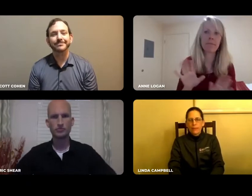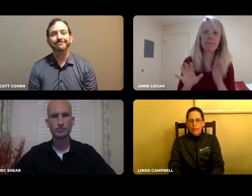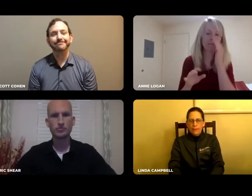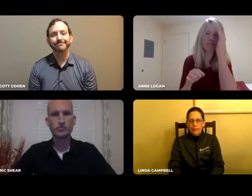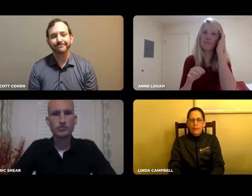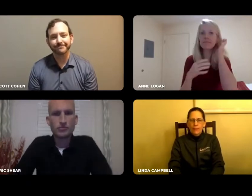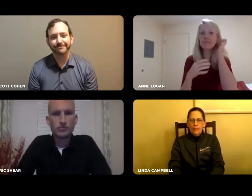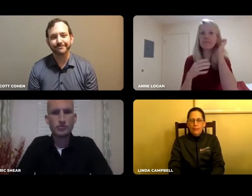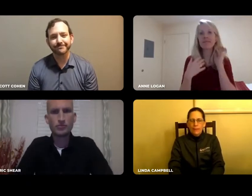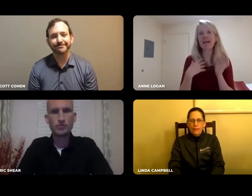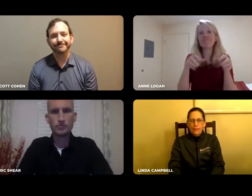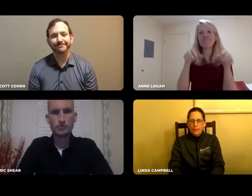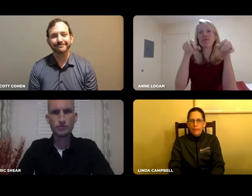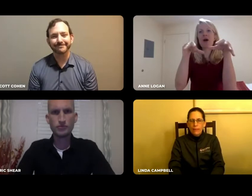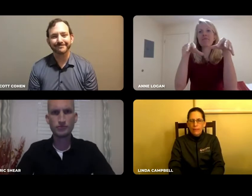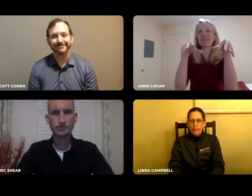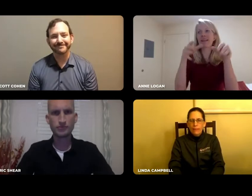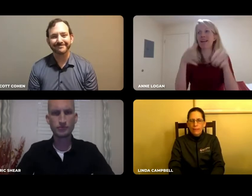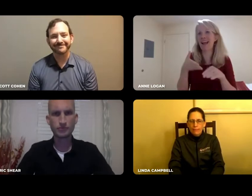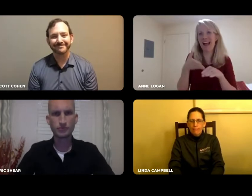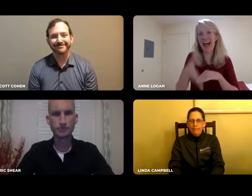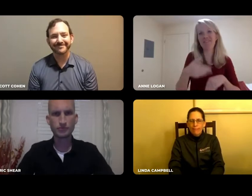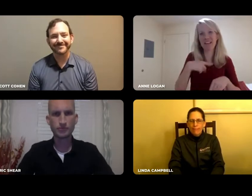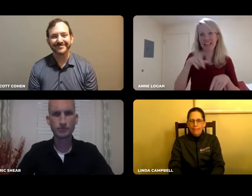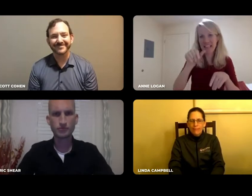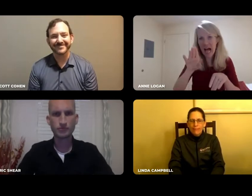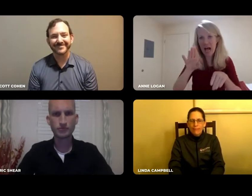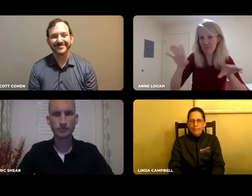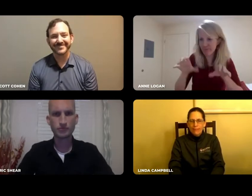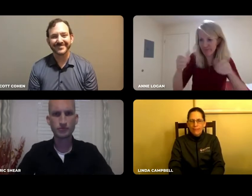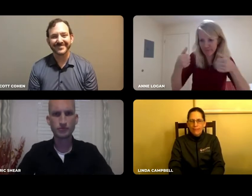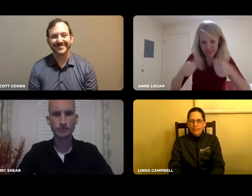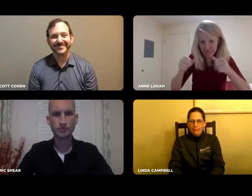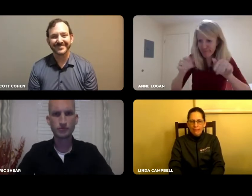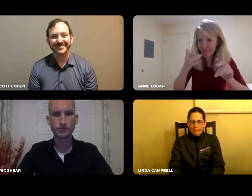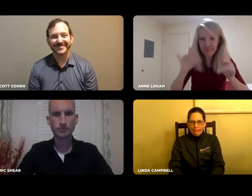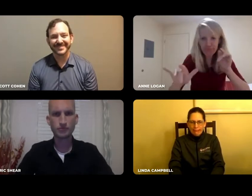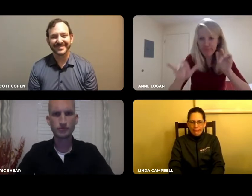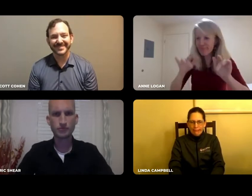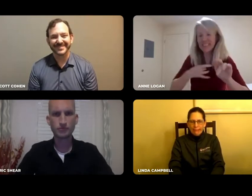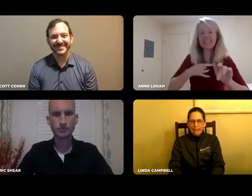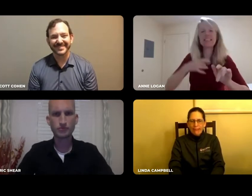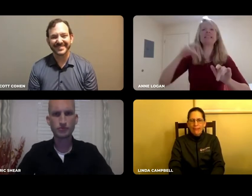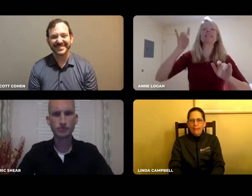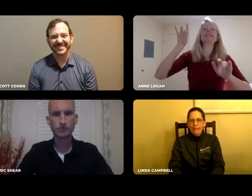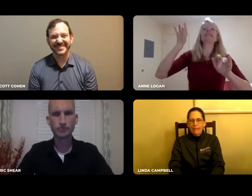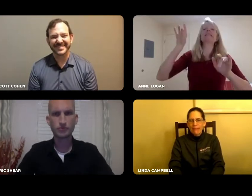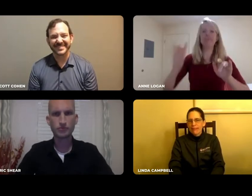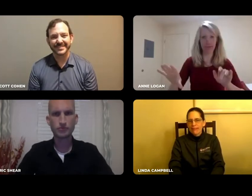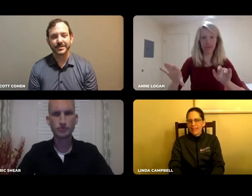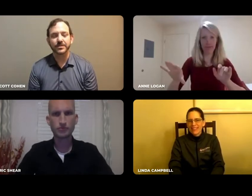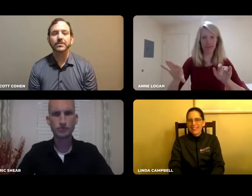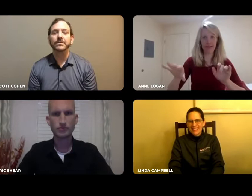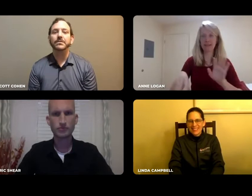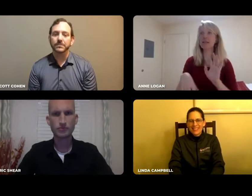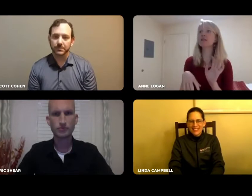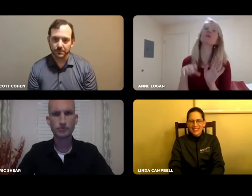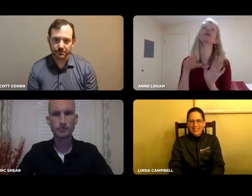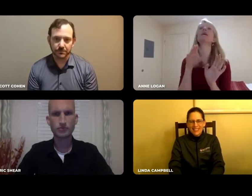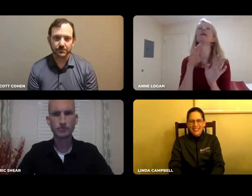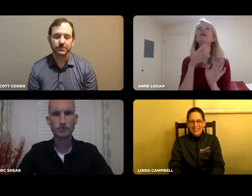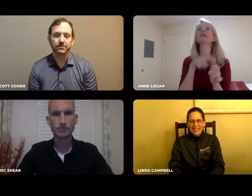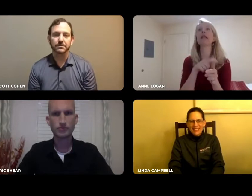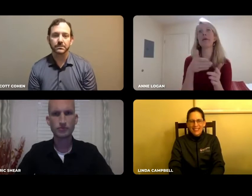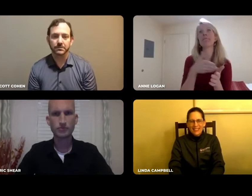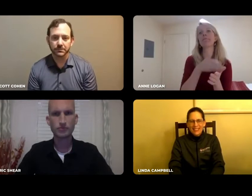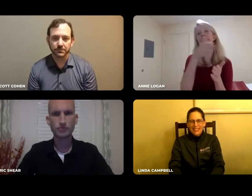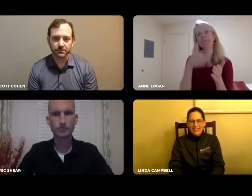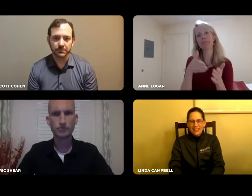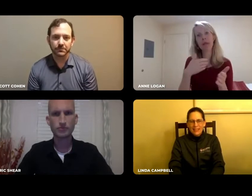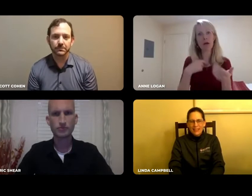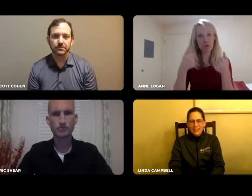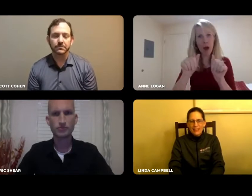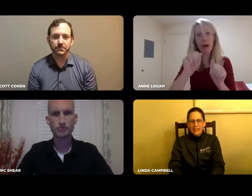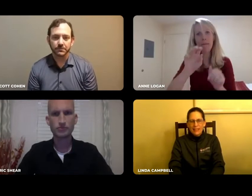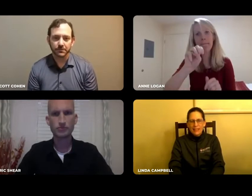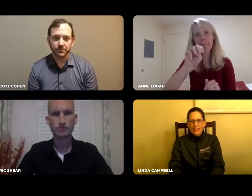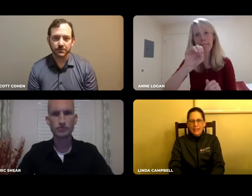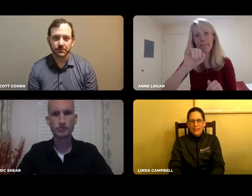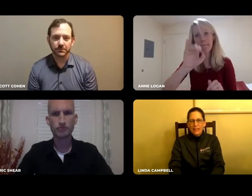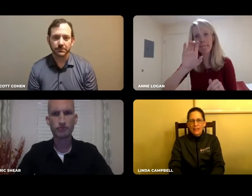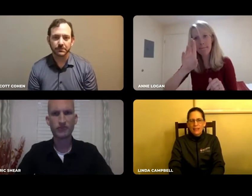But I knew I had a dislike for that after being in the lab.